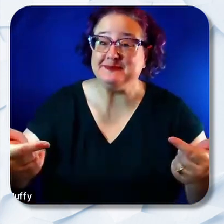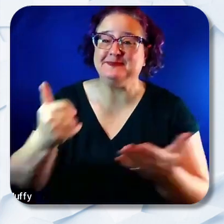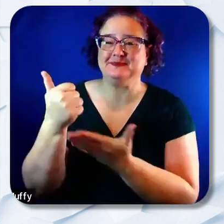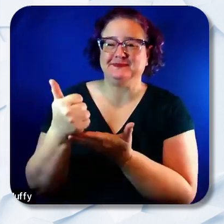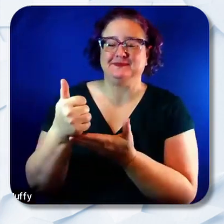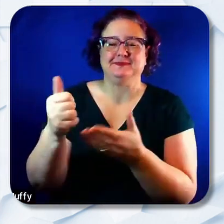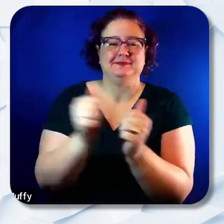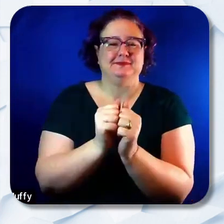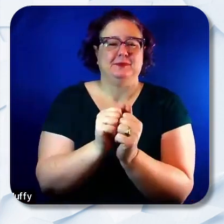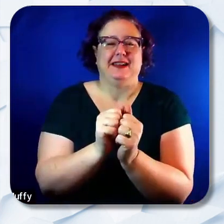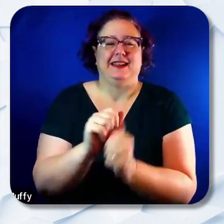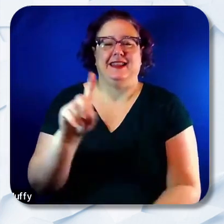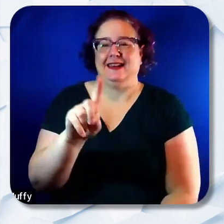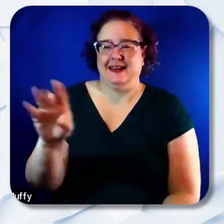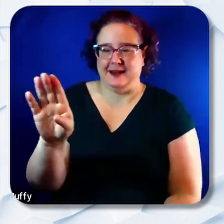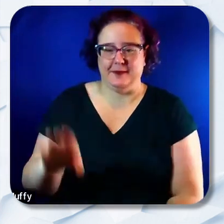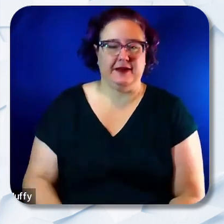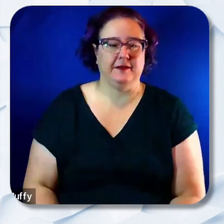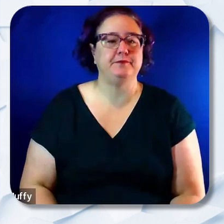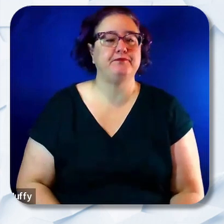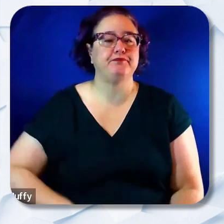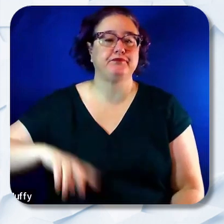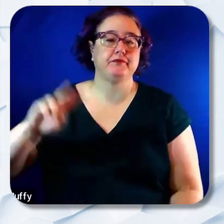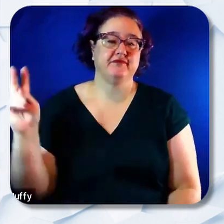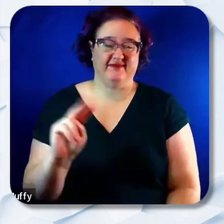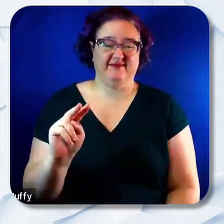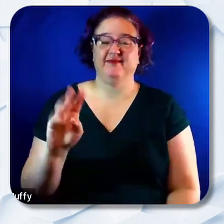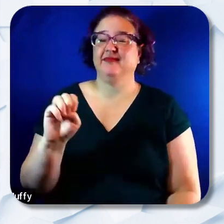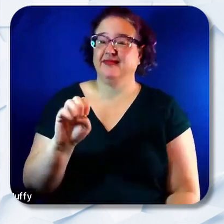Now let's take an initial look at the EE F Report database.